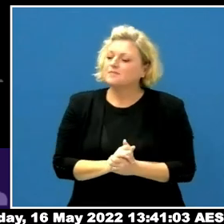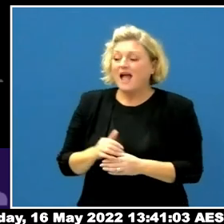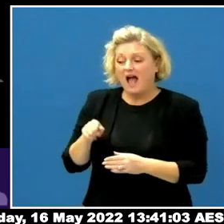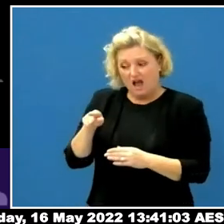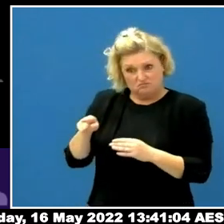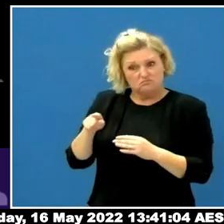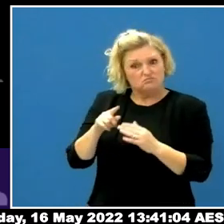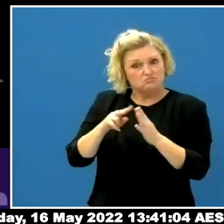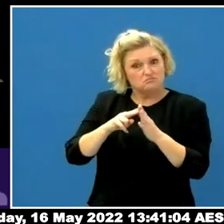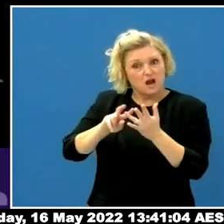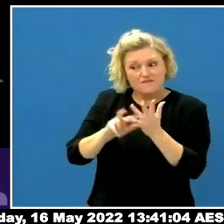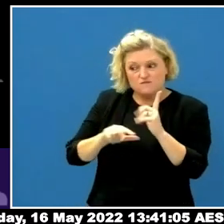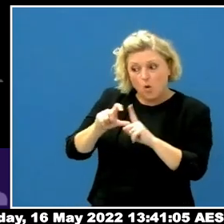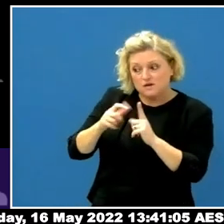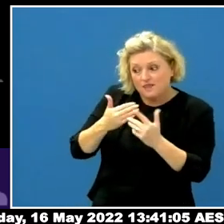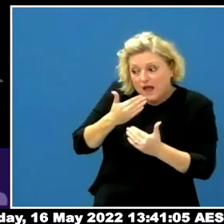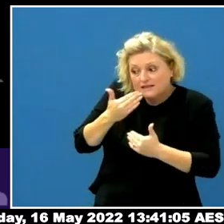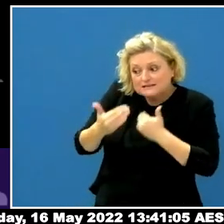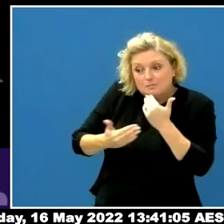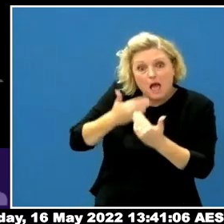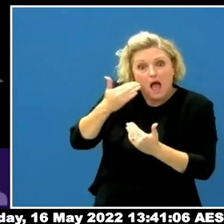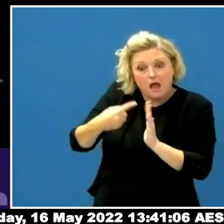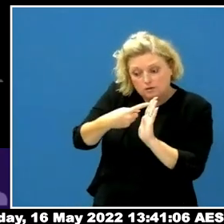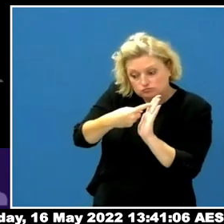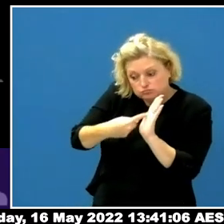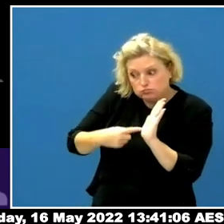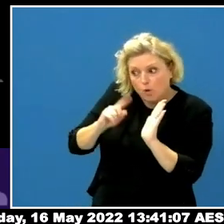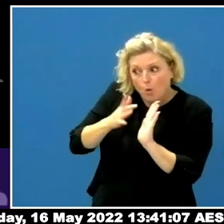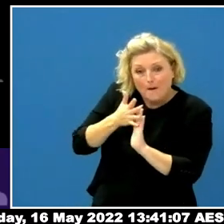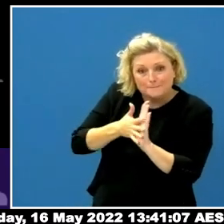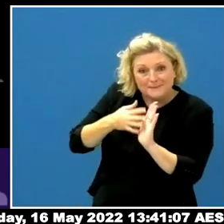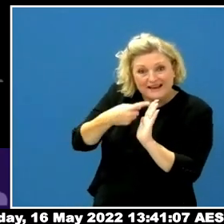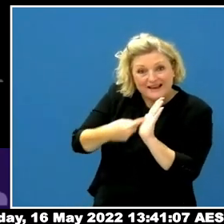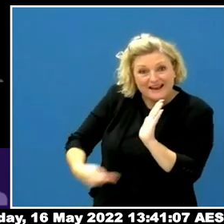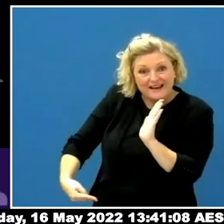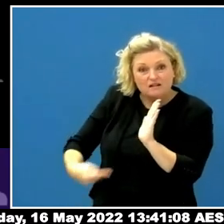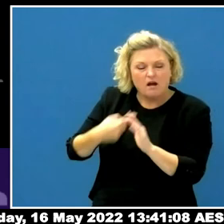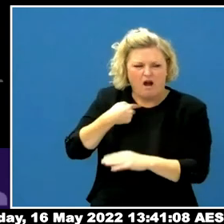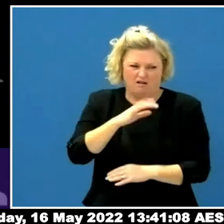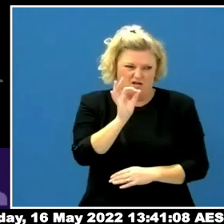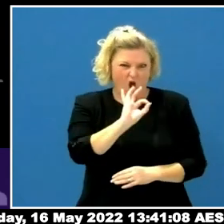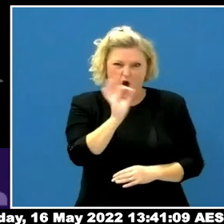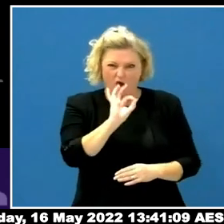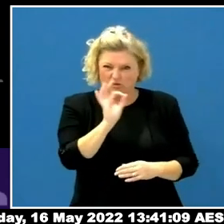Do you recall? LILLY: No, it was sent home in his bag. Alright. And then I would send it back in his bag.